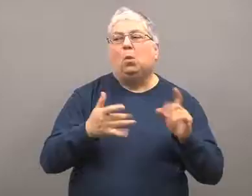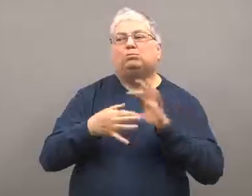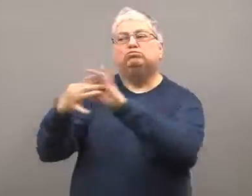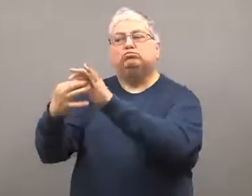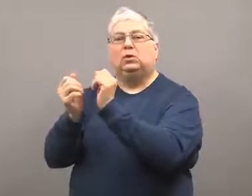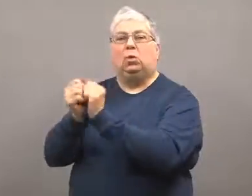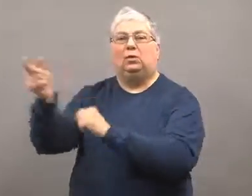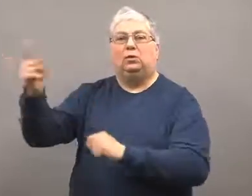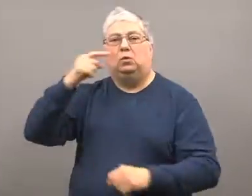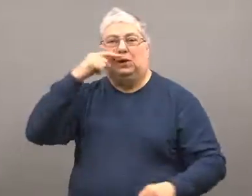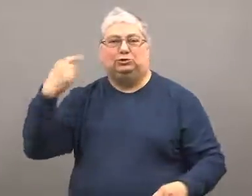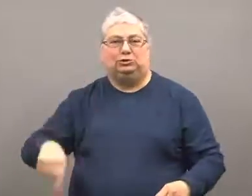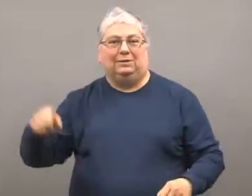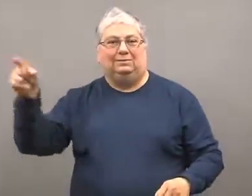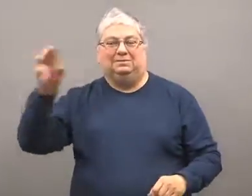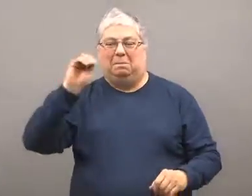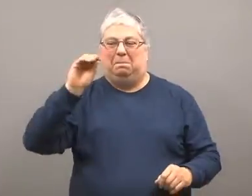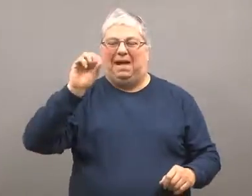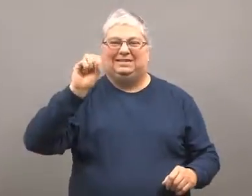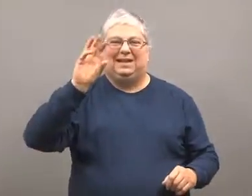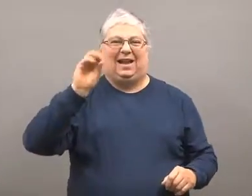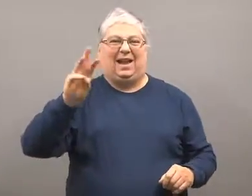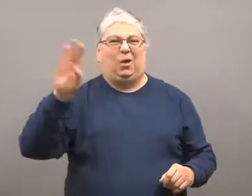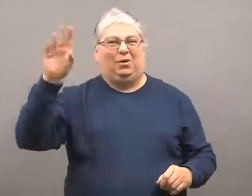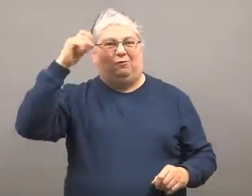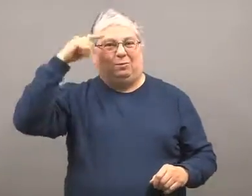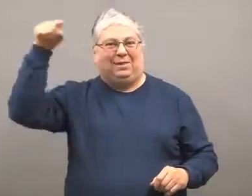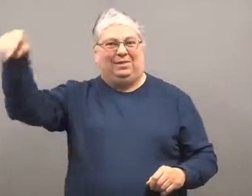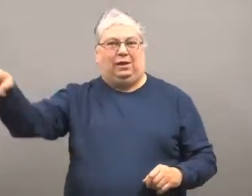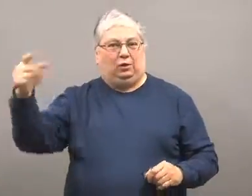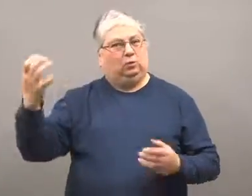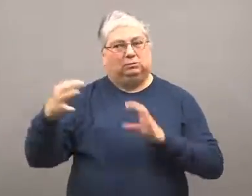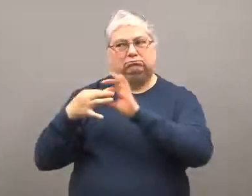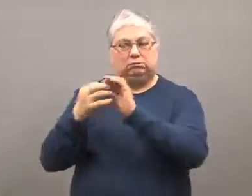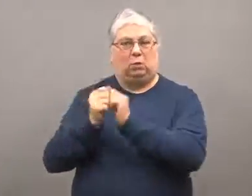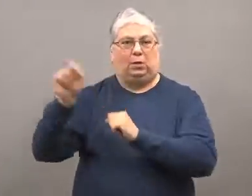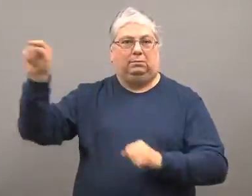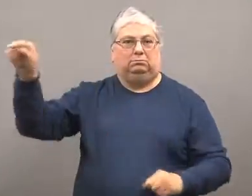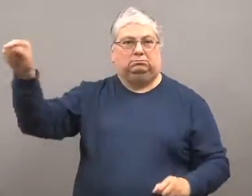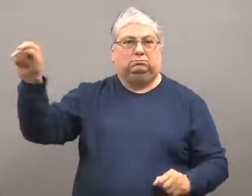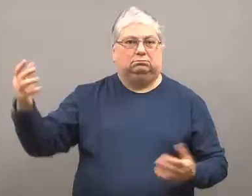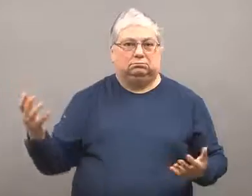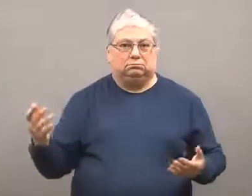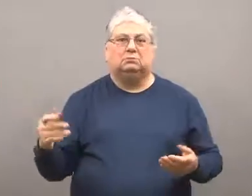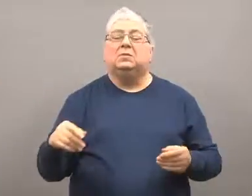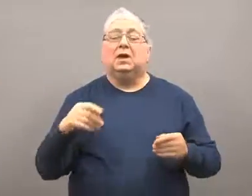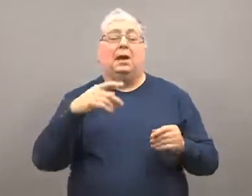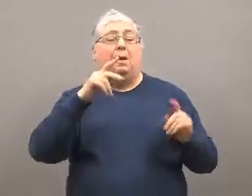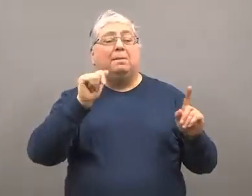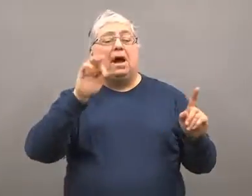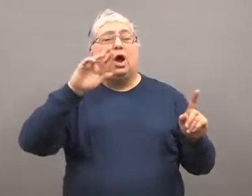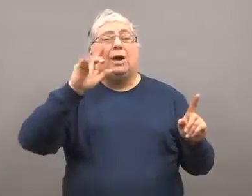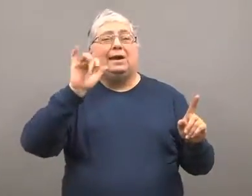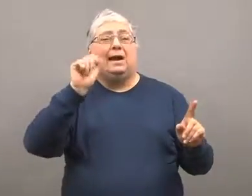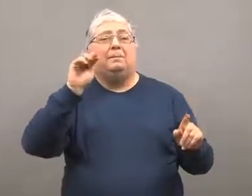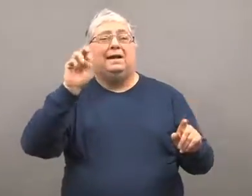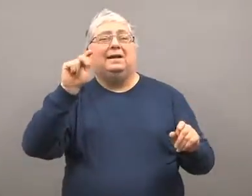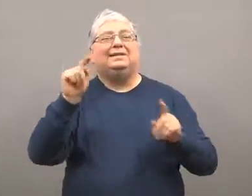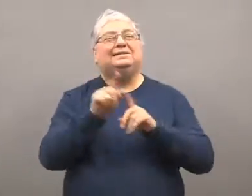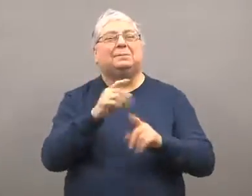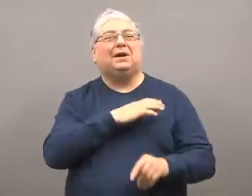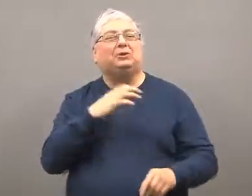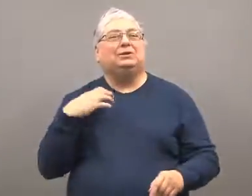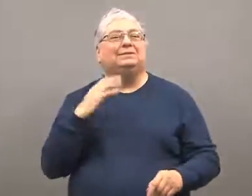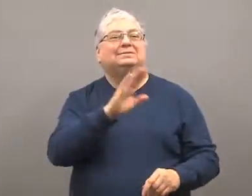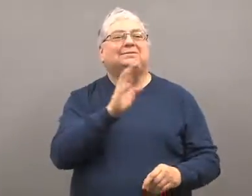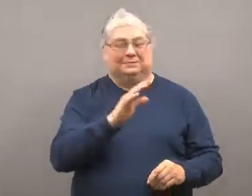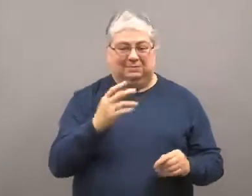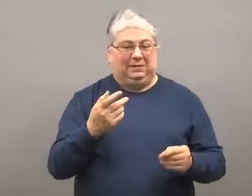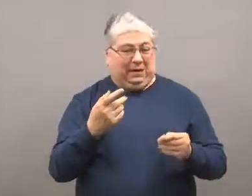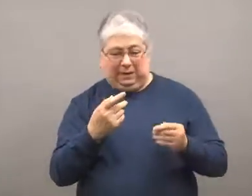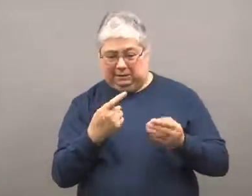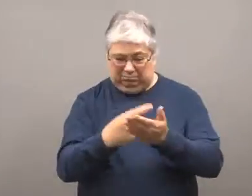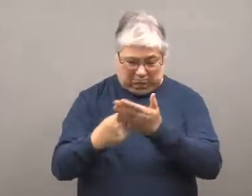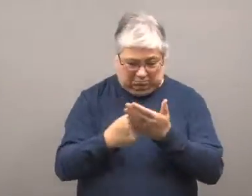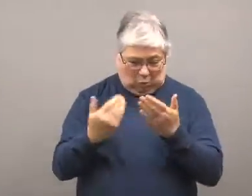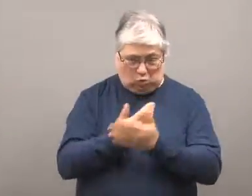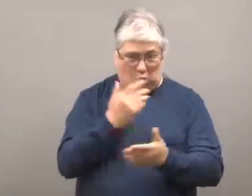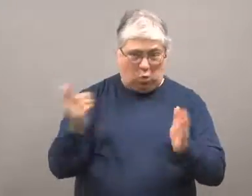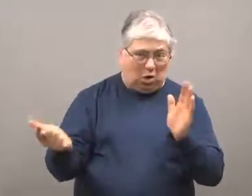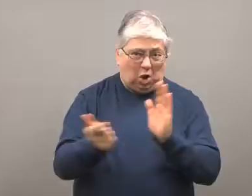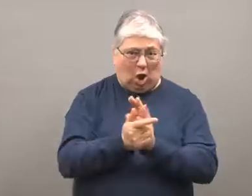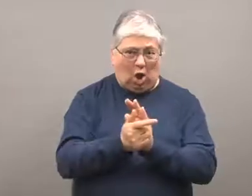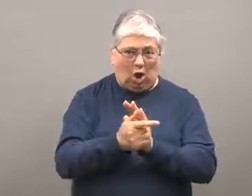Instead, there would be more cooperation with Moscow.